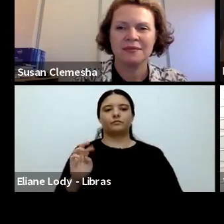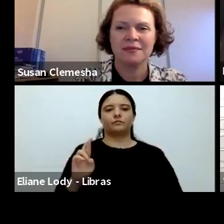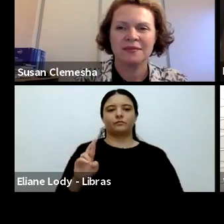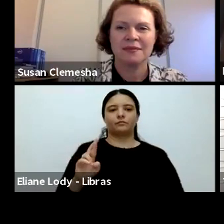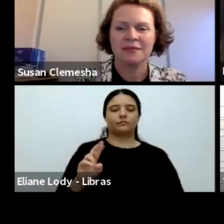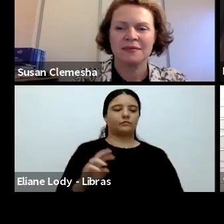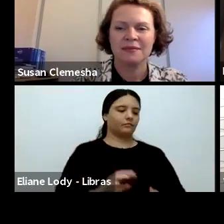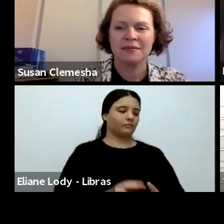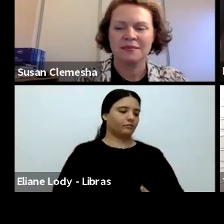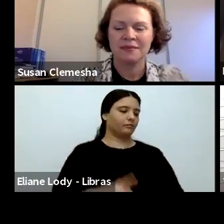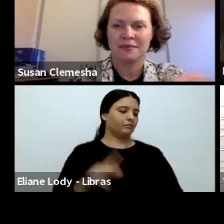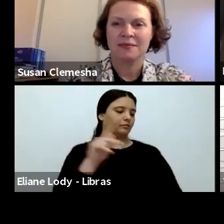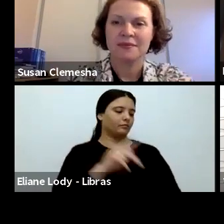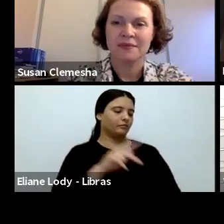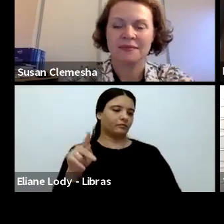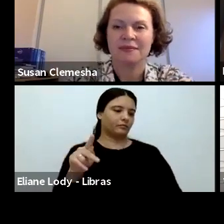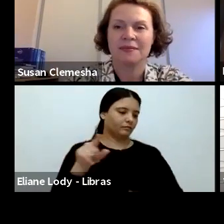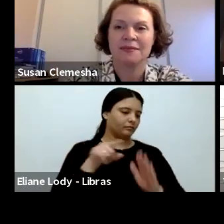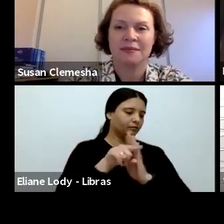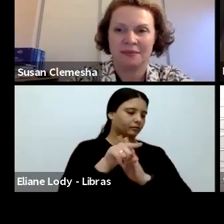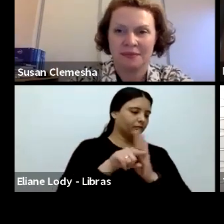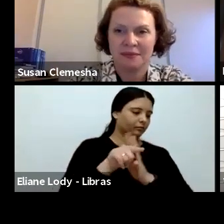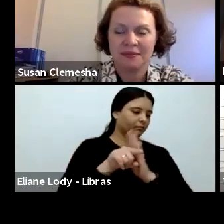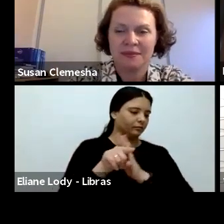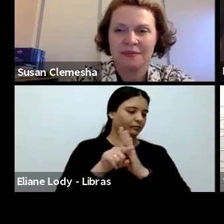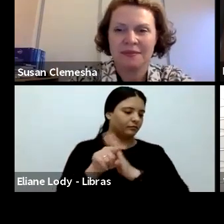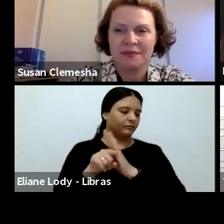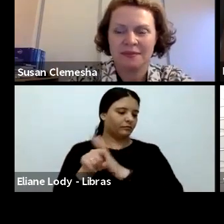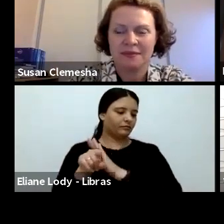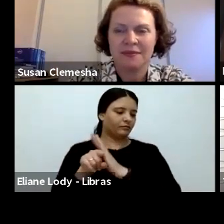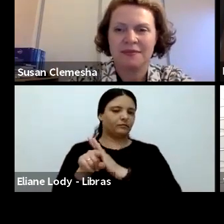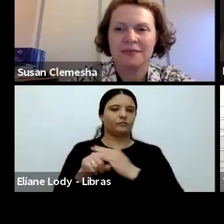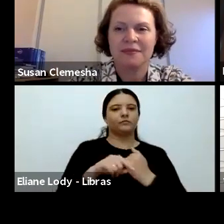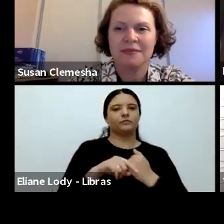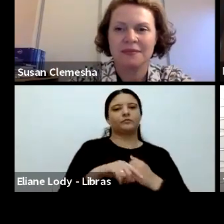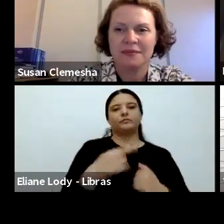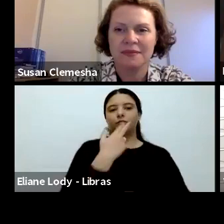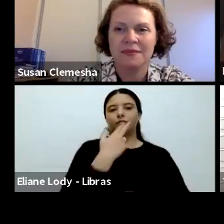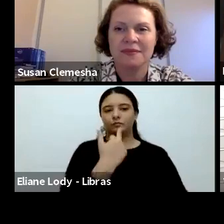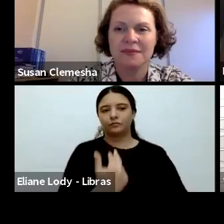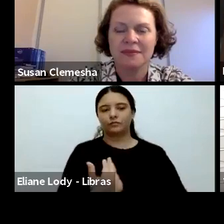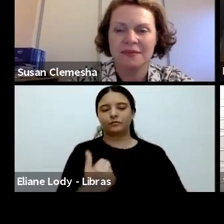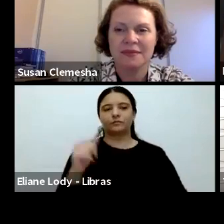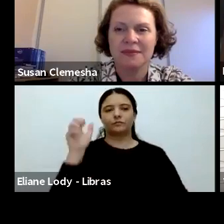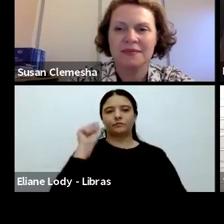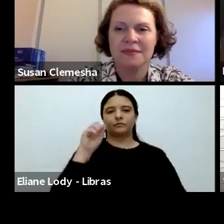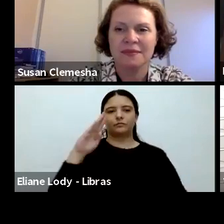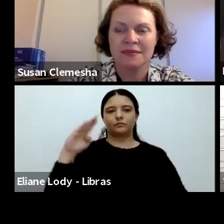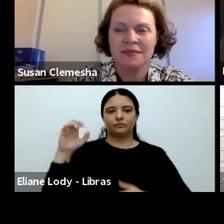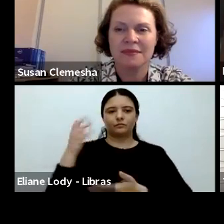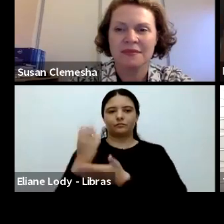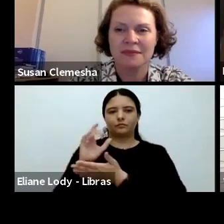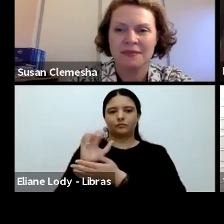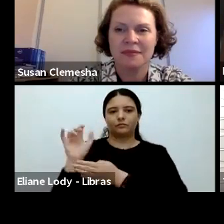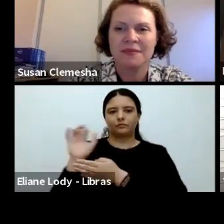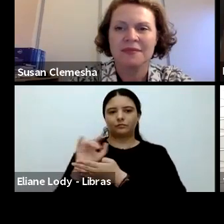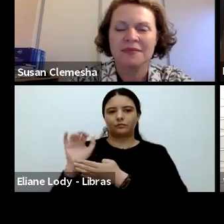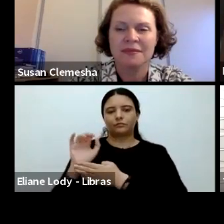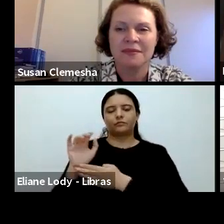migraines case. a distinguished distinguish distinguished research distinguished research professor in. n the, in the department of Language and literacy education